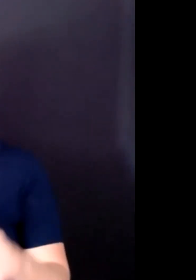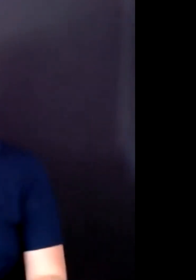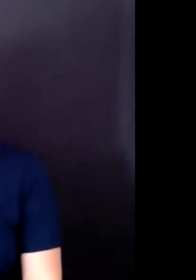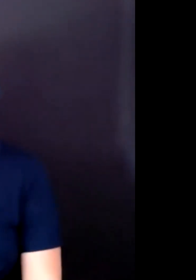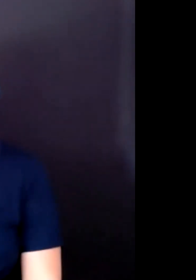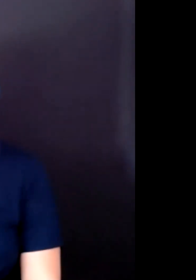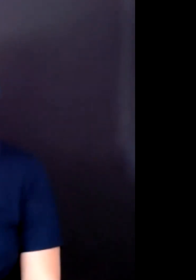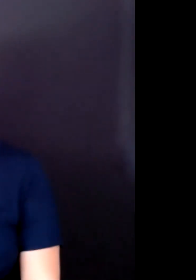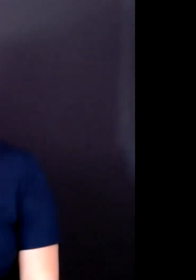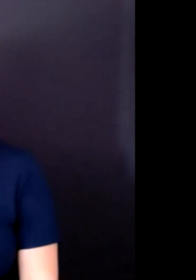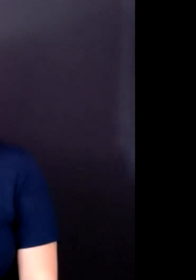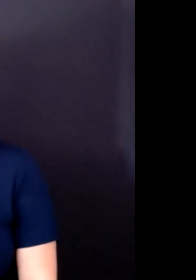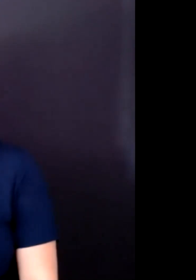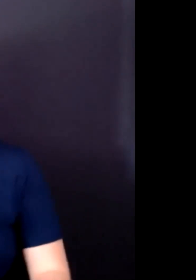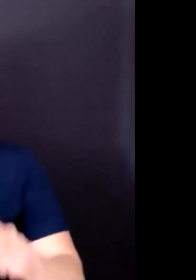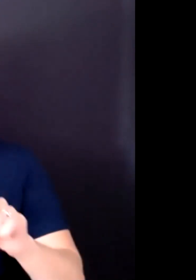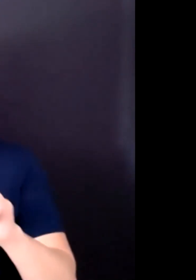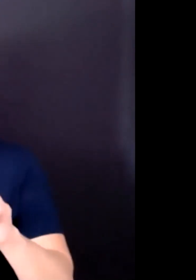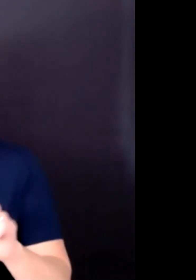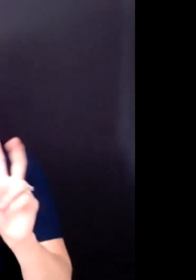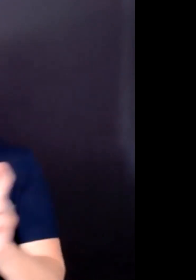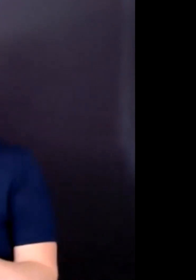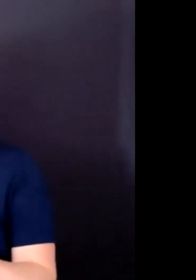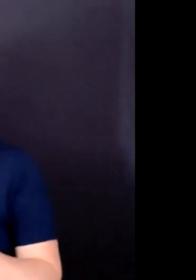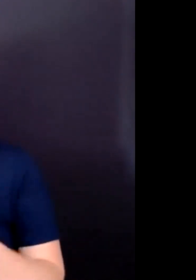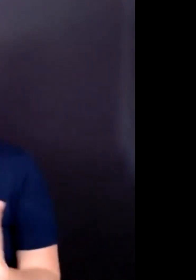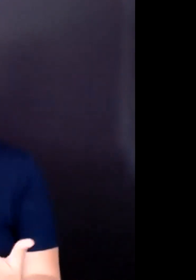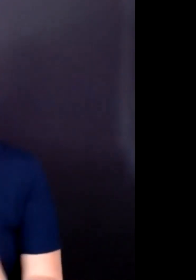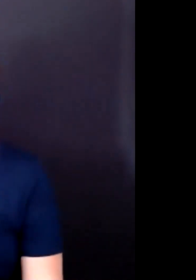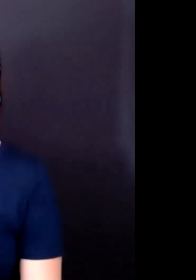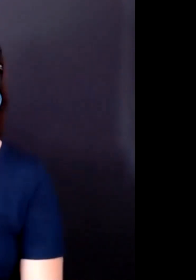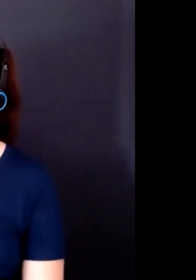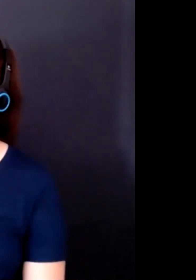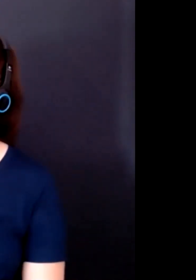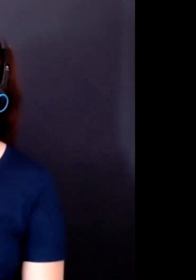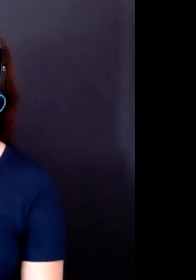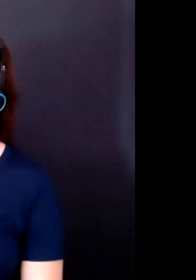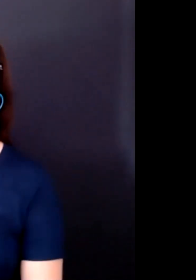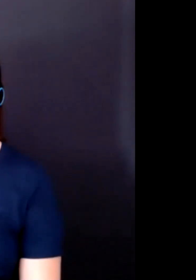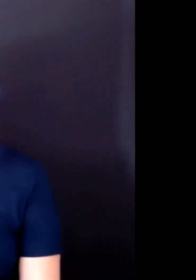Thank you very much. And thanks again, Naomi. Great job. Thanks, Mary. We just had three